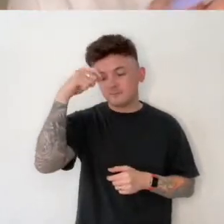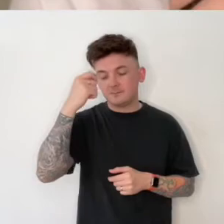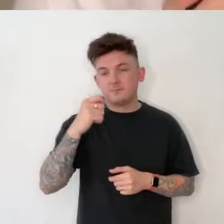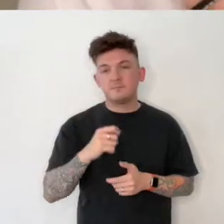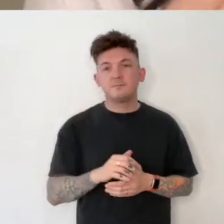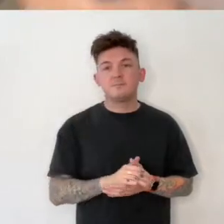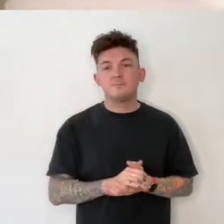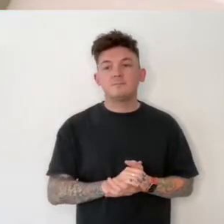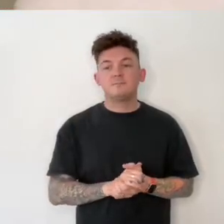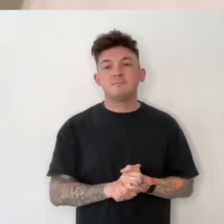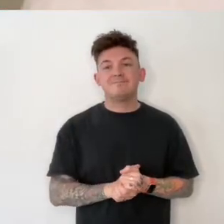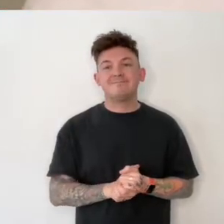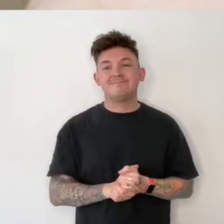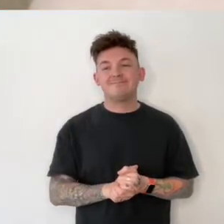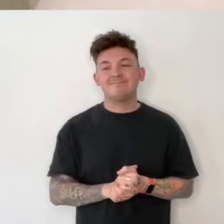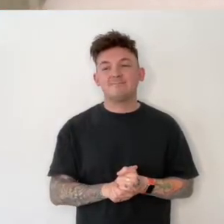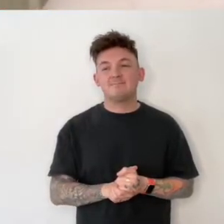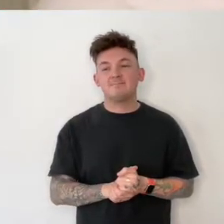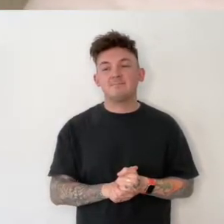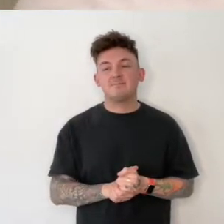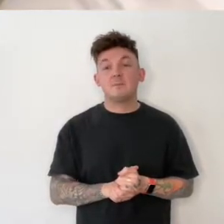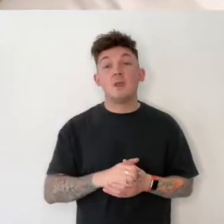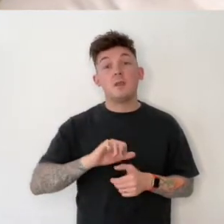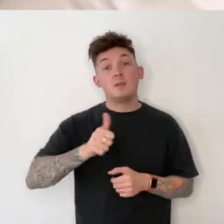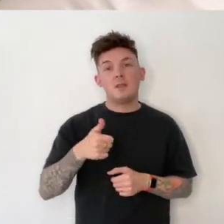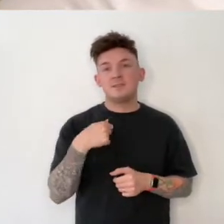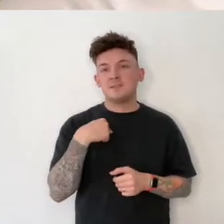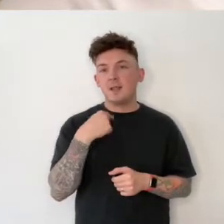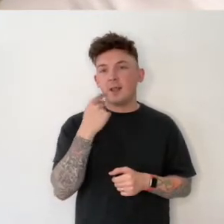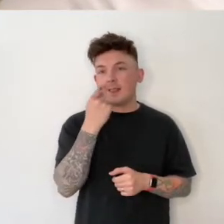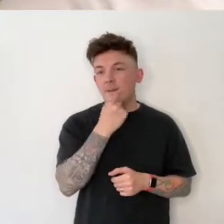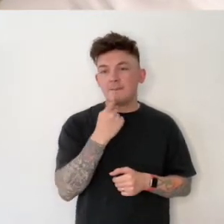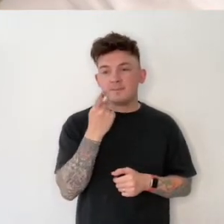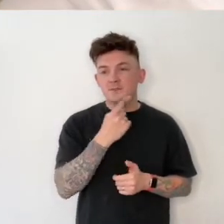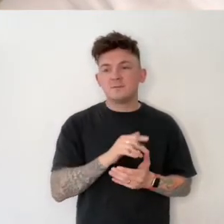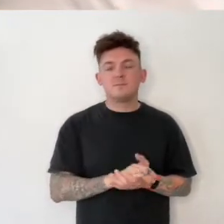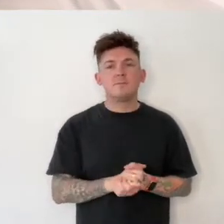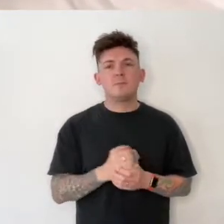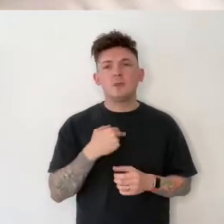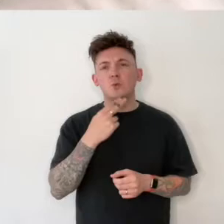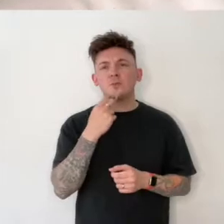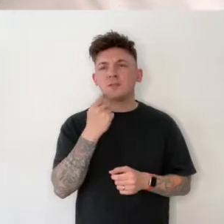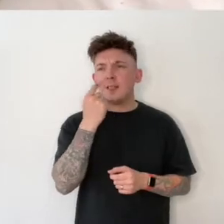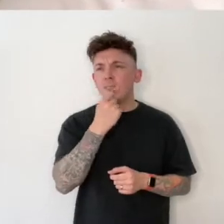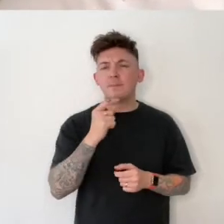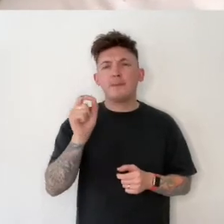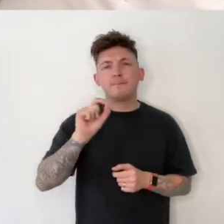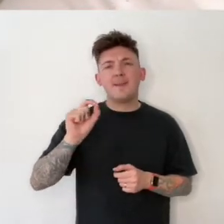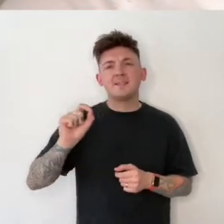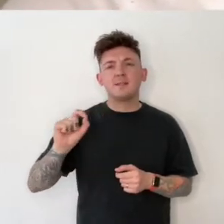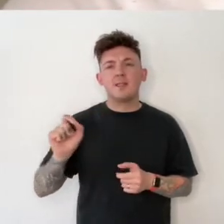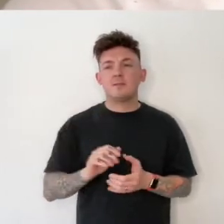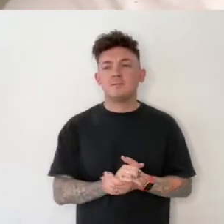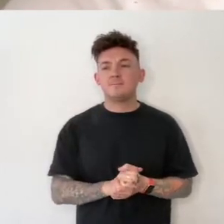almost done. i tend to do my lips next, i tend to use a lip pencil quite sort of a dark